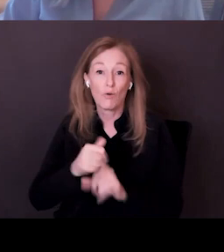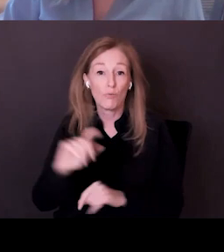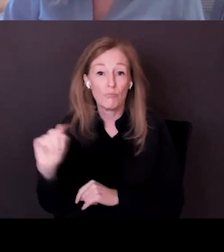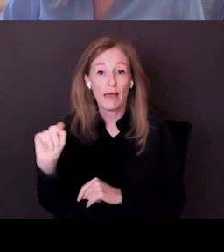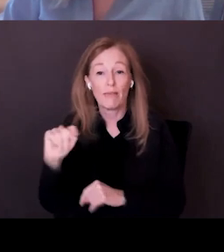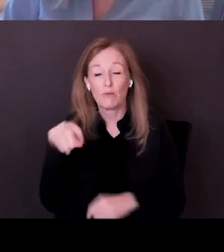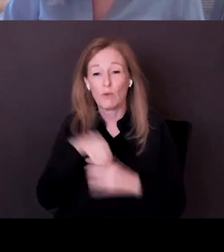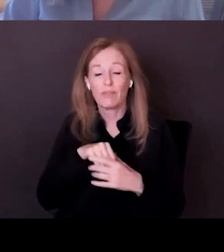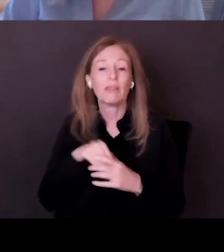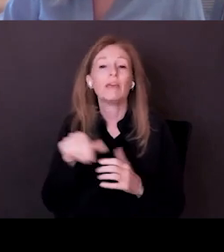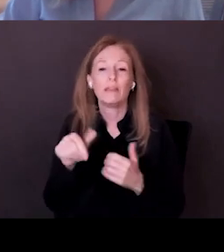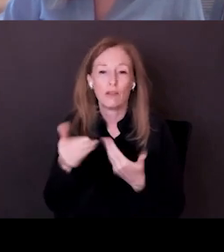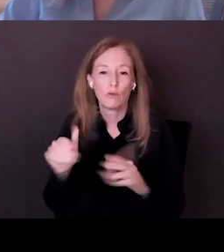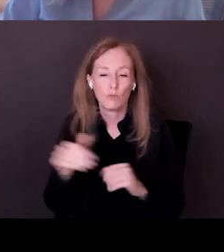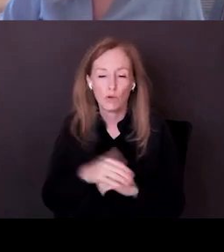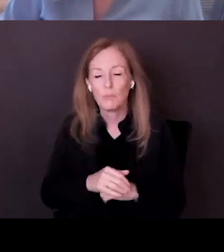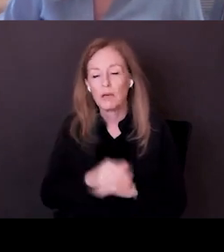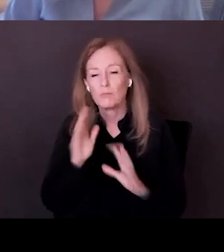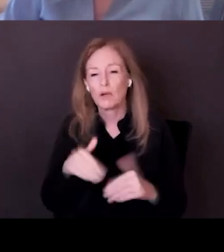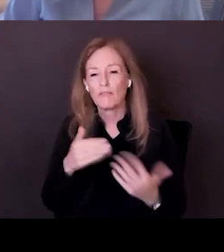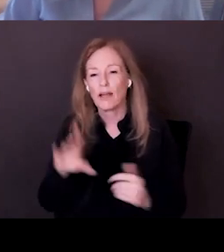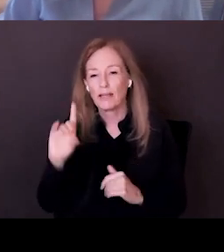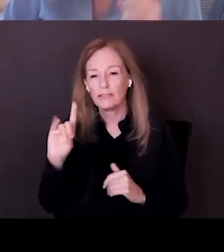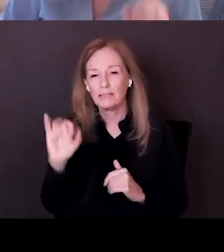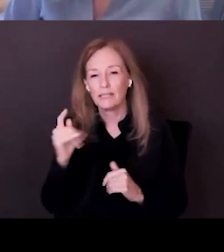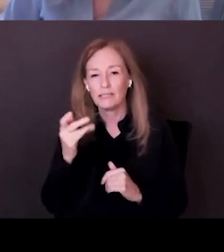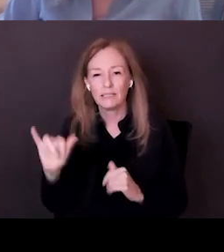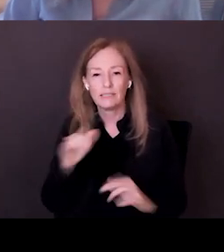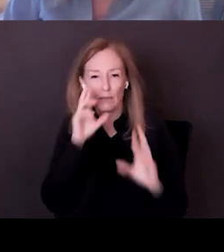LOT OF DIGNITY AND RESPECT FOR THE KIDS. YOU WILL SEE PARENT